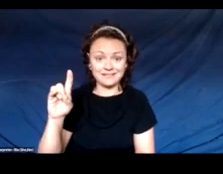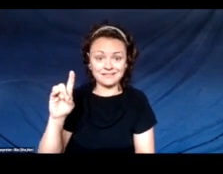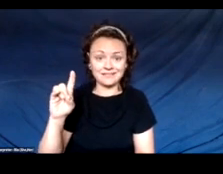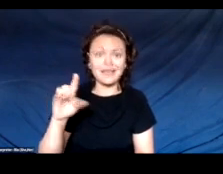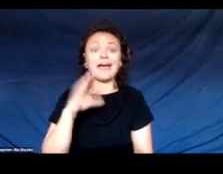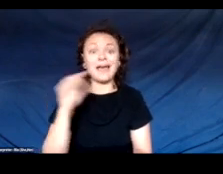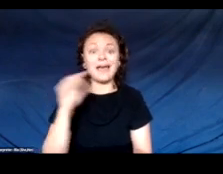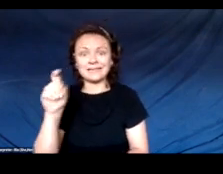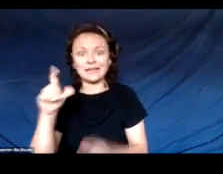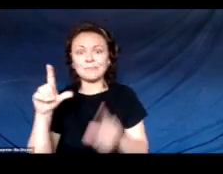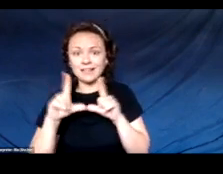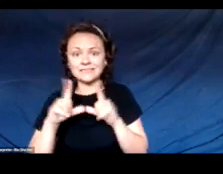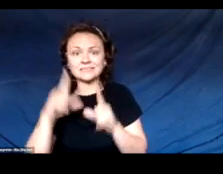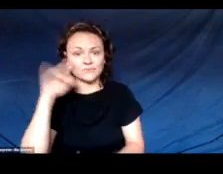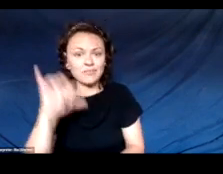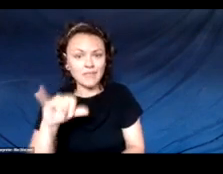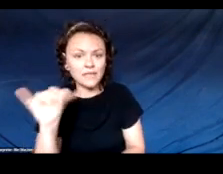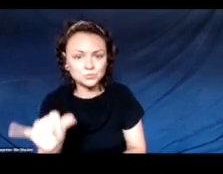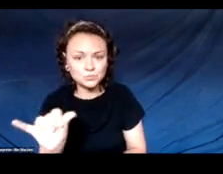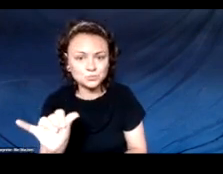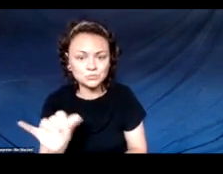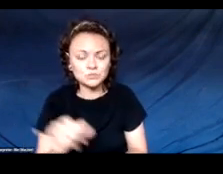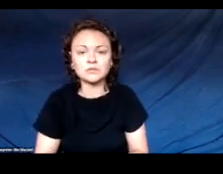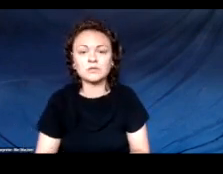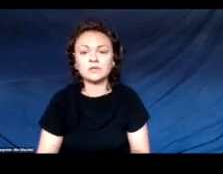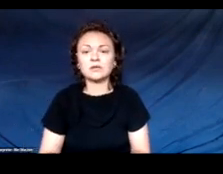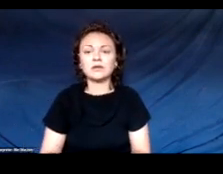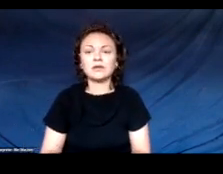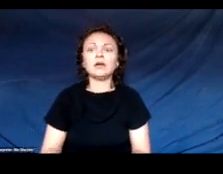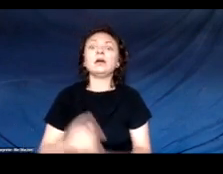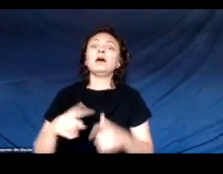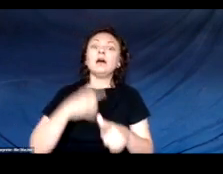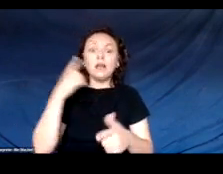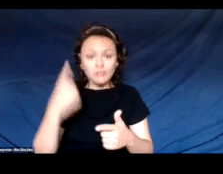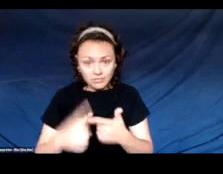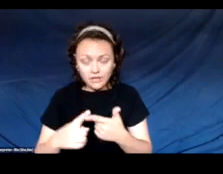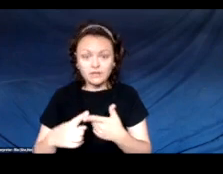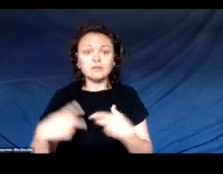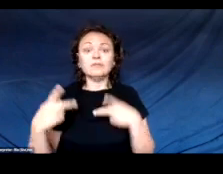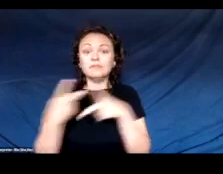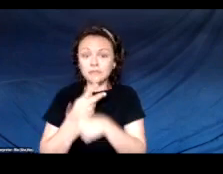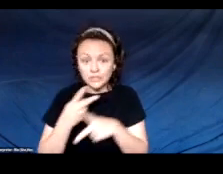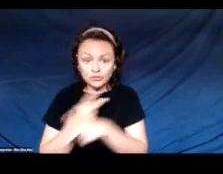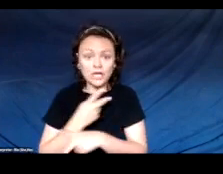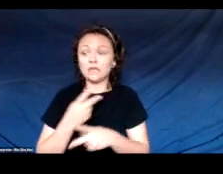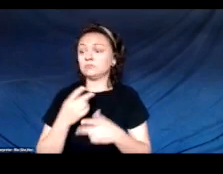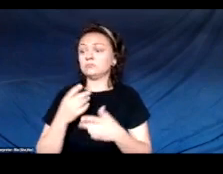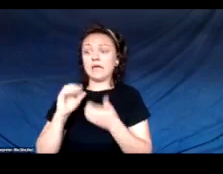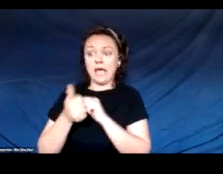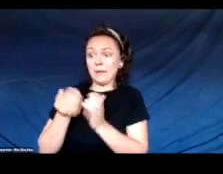Then we go to figure out, hey, we got to save up money for a car.